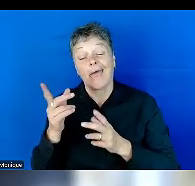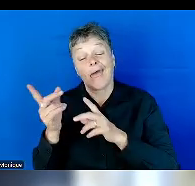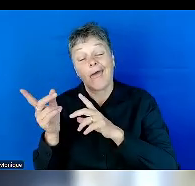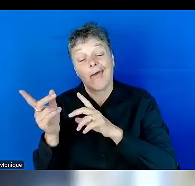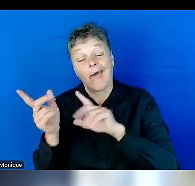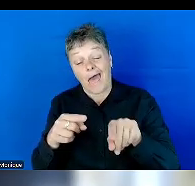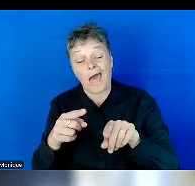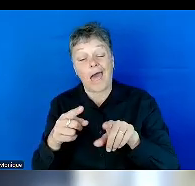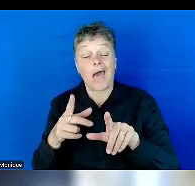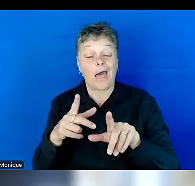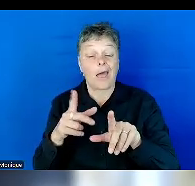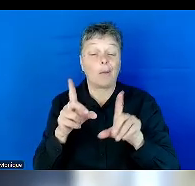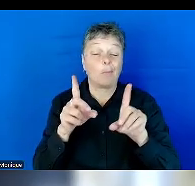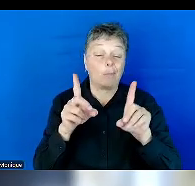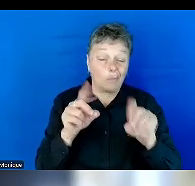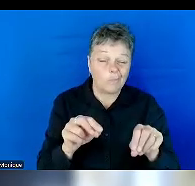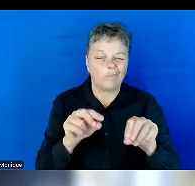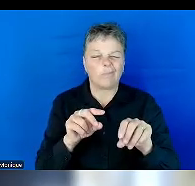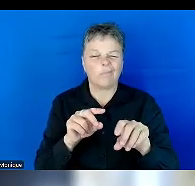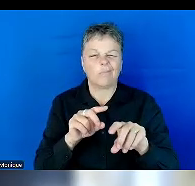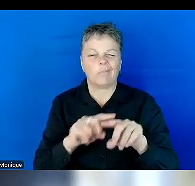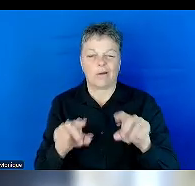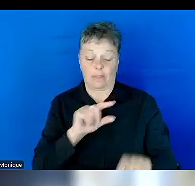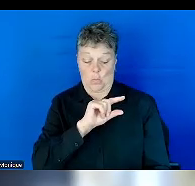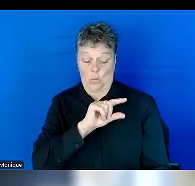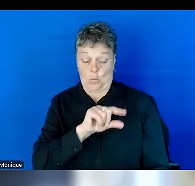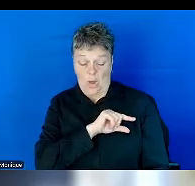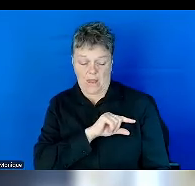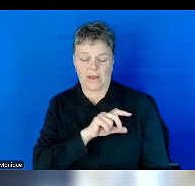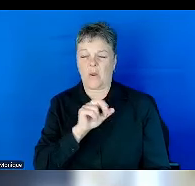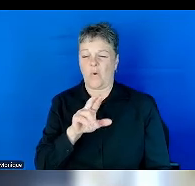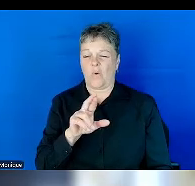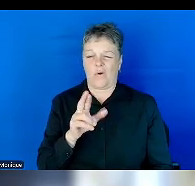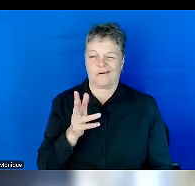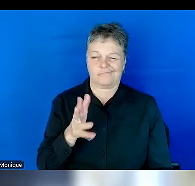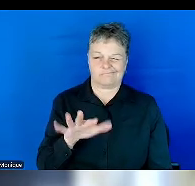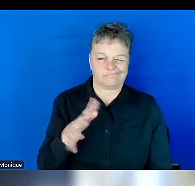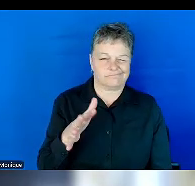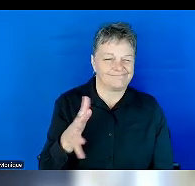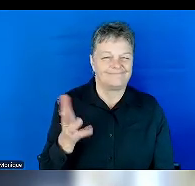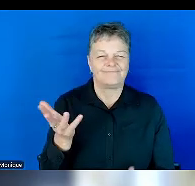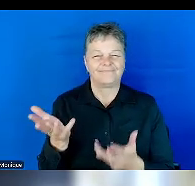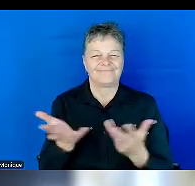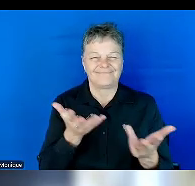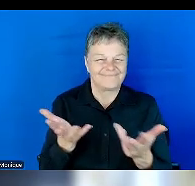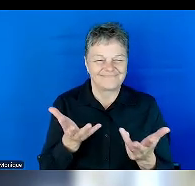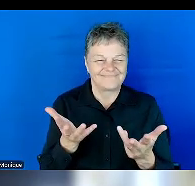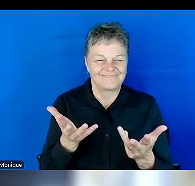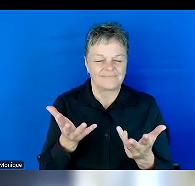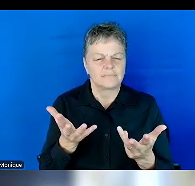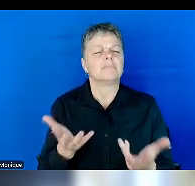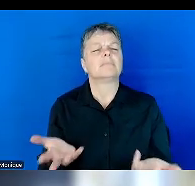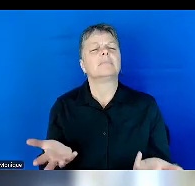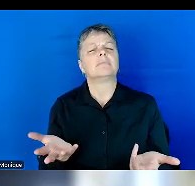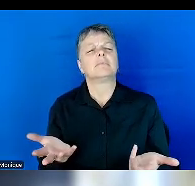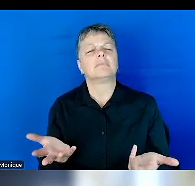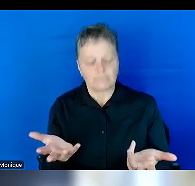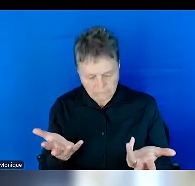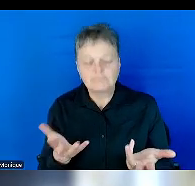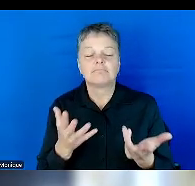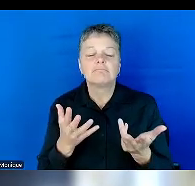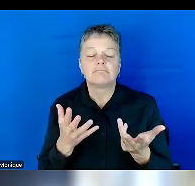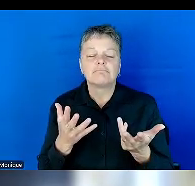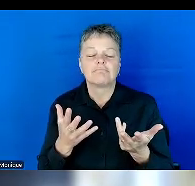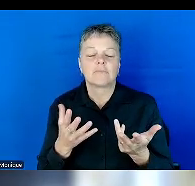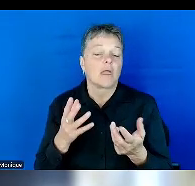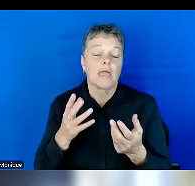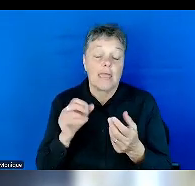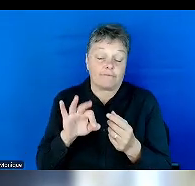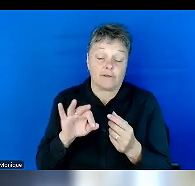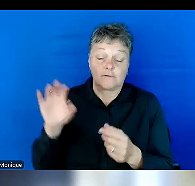care that's provided by the PSWs through Ontario Health at Home or the third party uh agency.